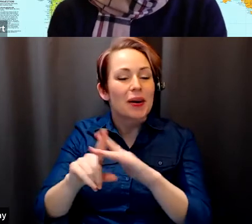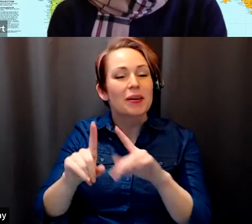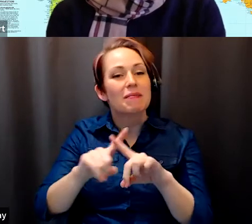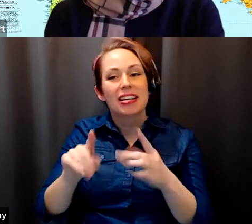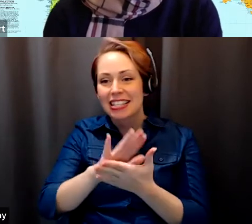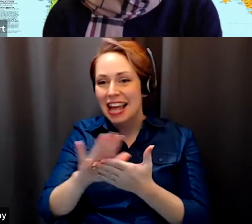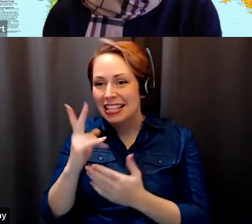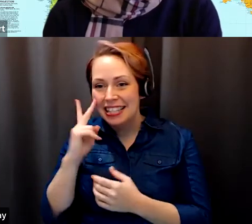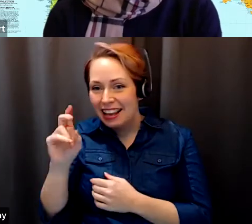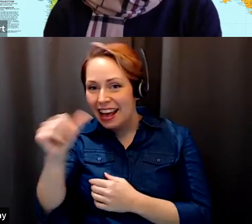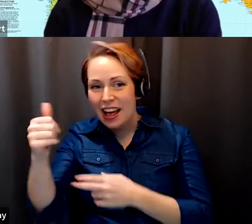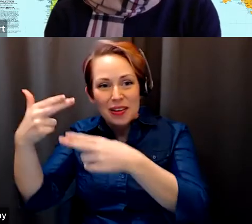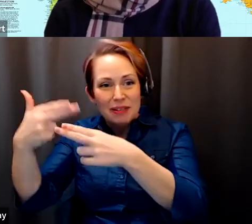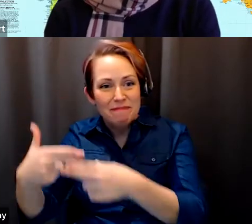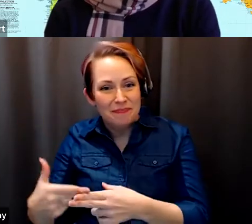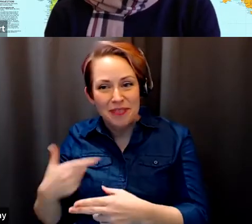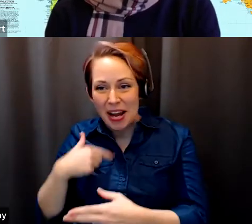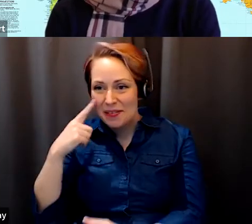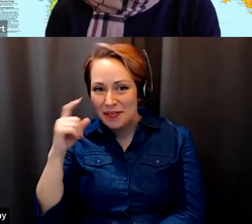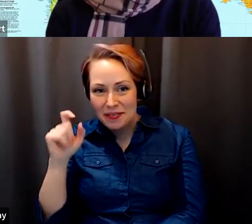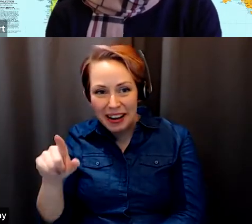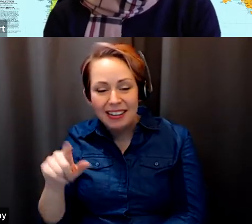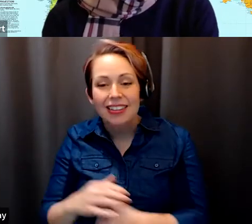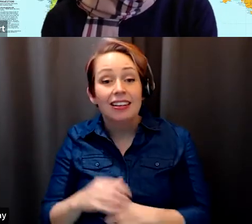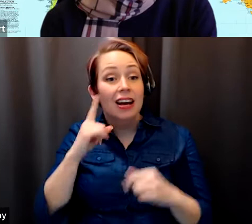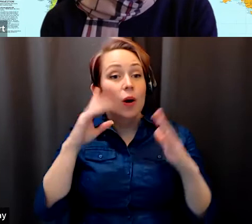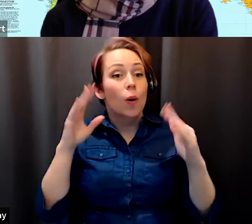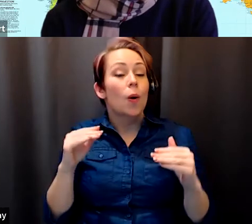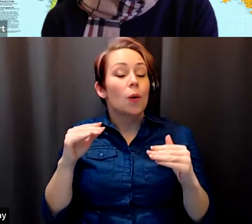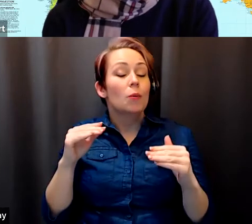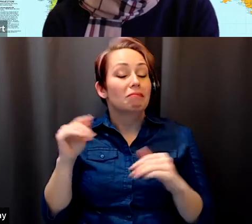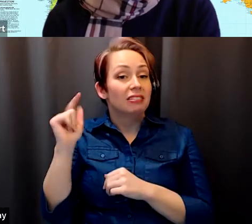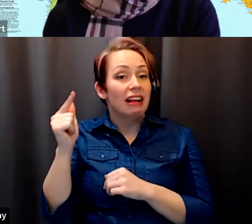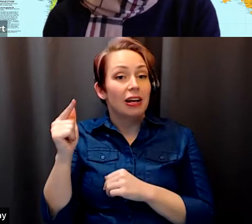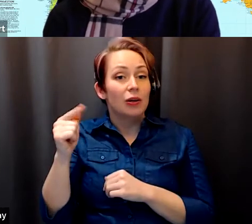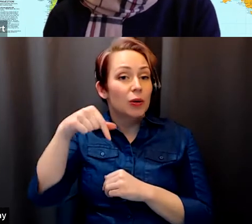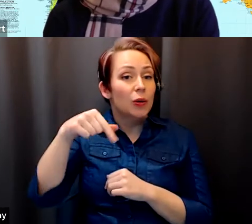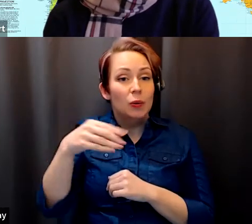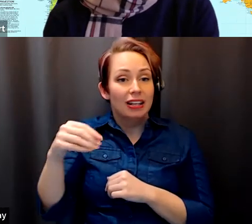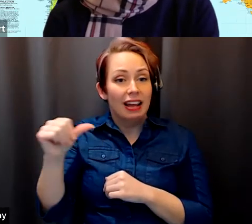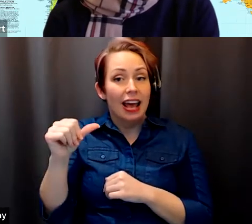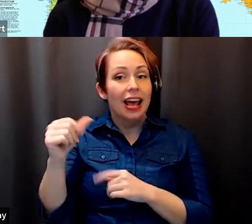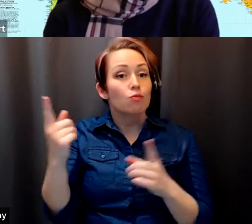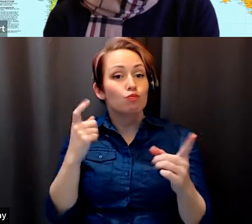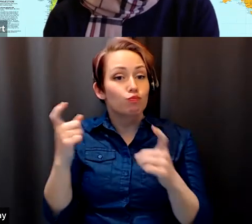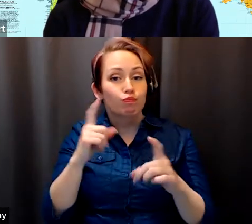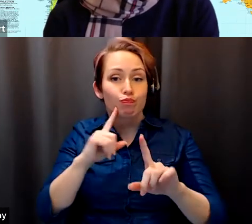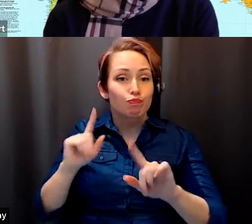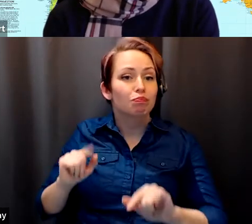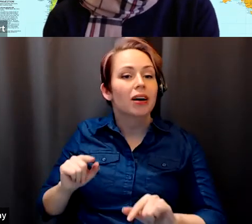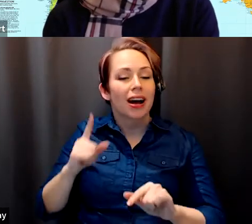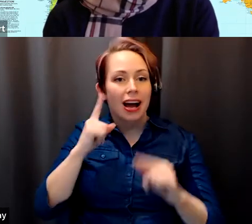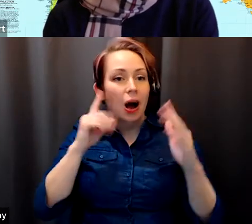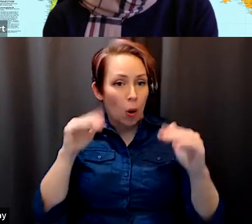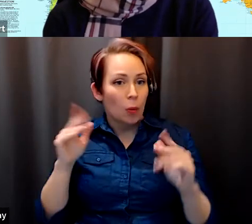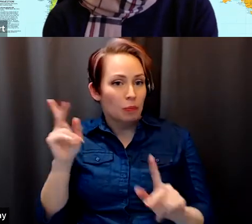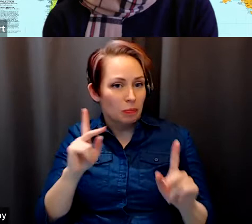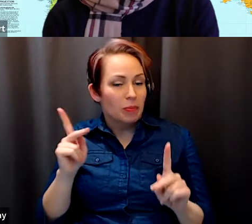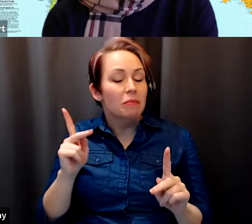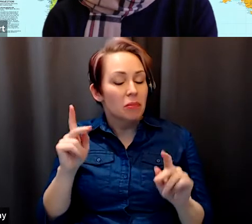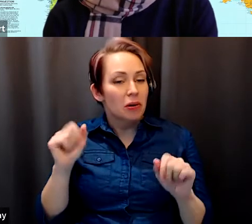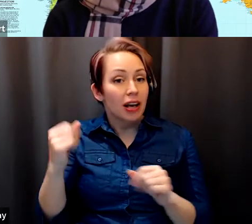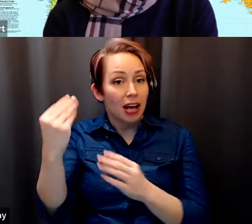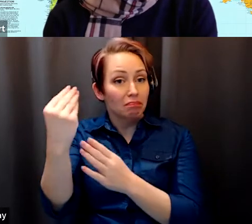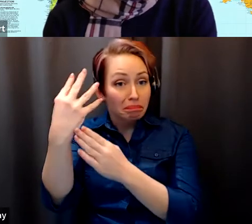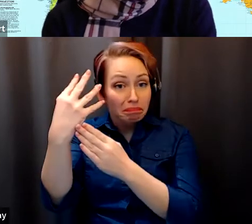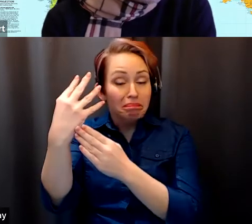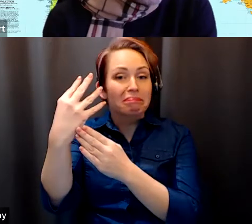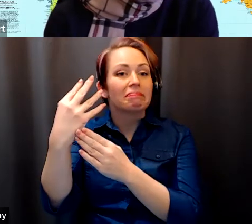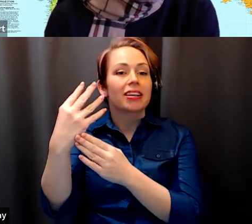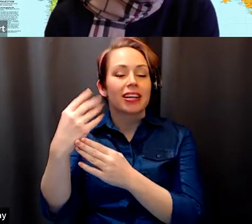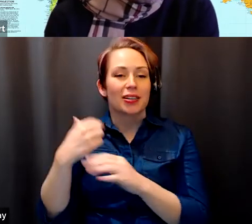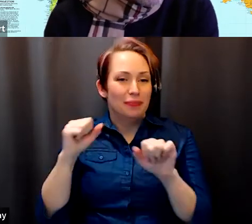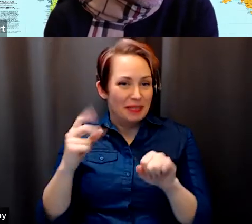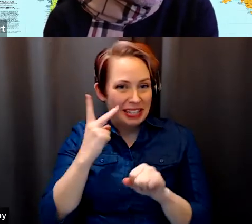Paul Gellert: I hope that when we get to the question and answer period that people will turn on their screens and so that we can see you when you want to ask a question and have a great discussion.